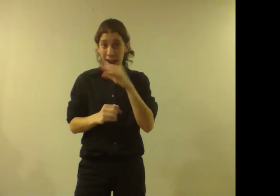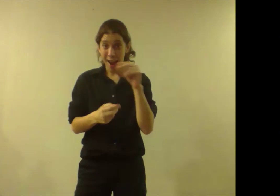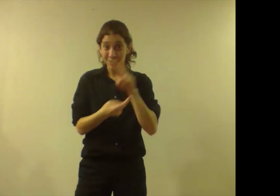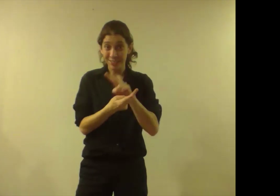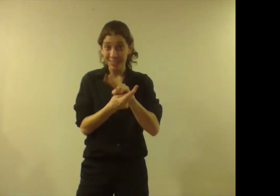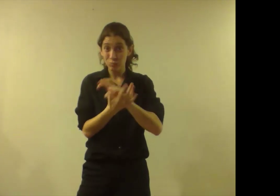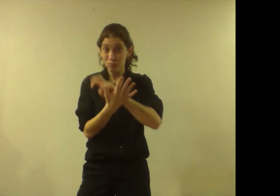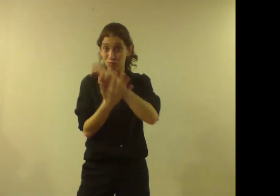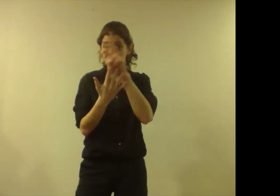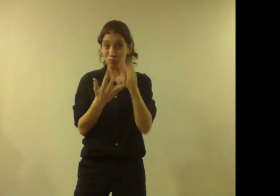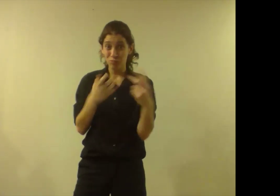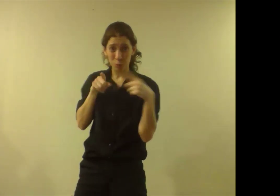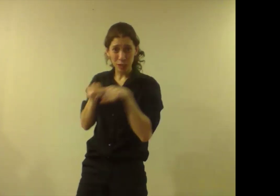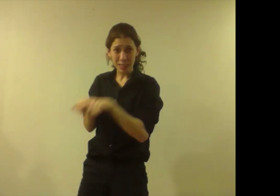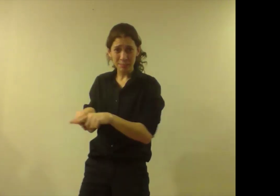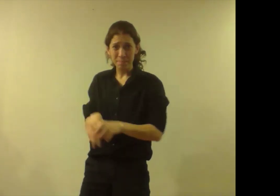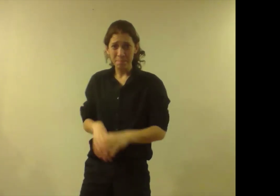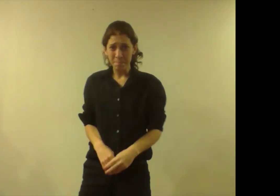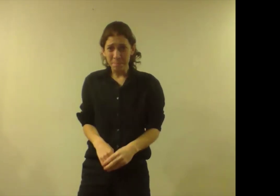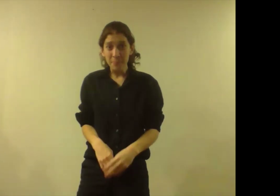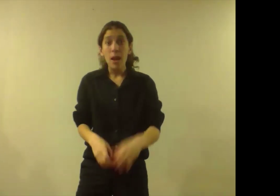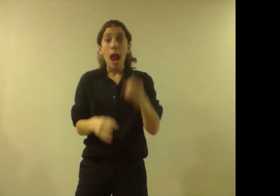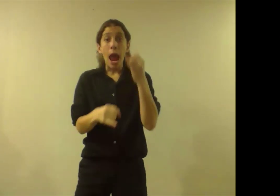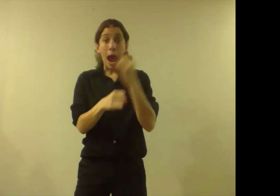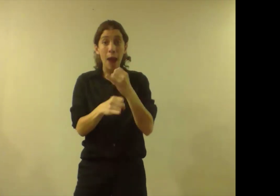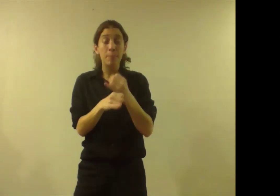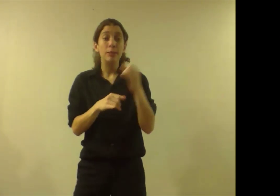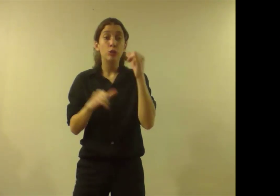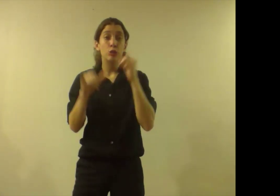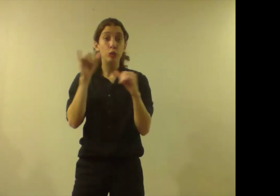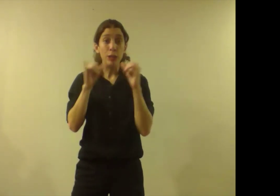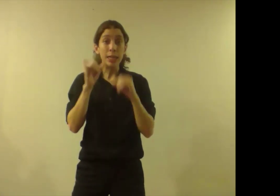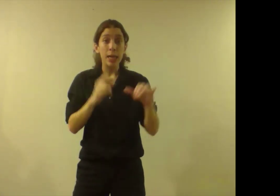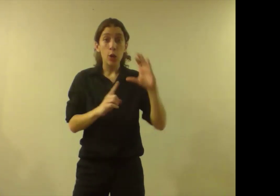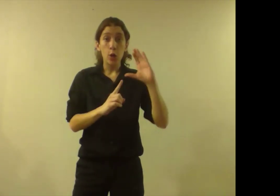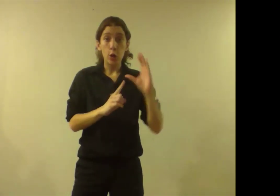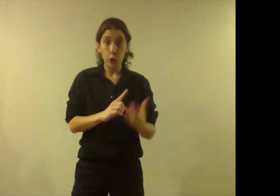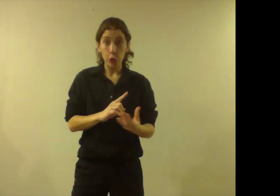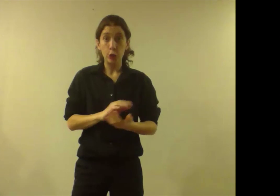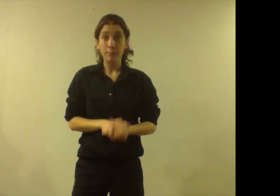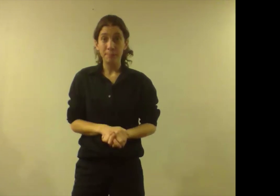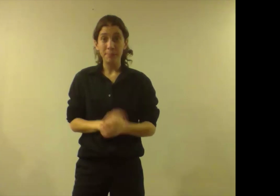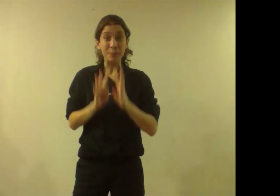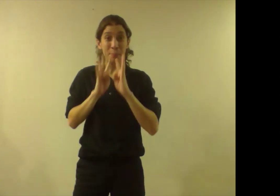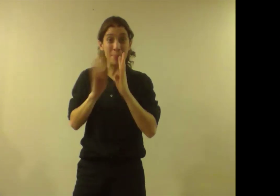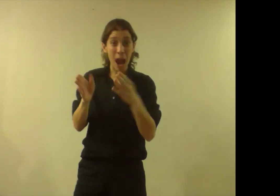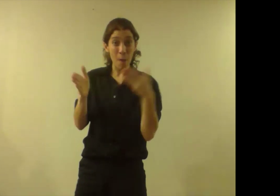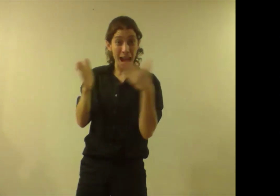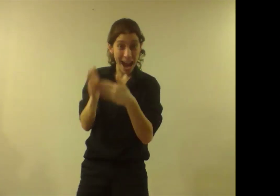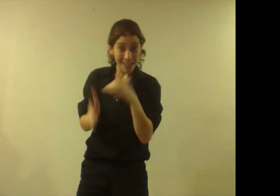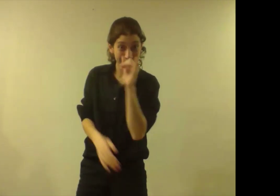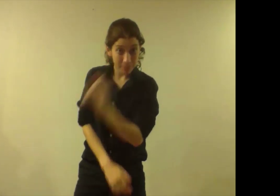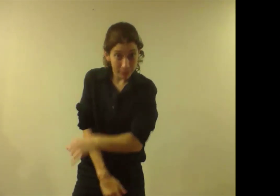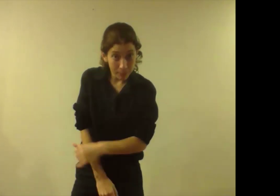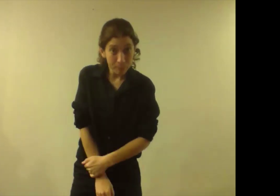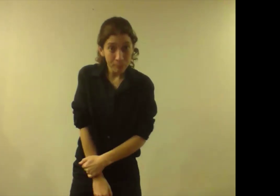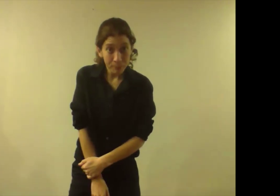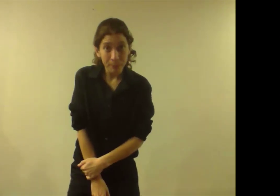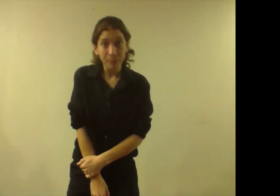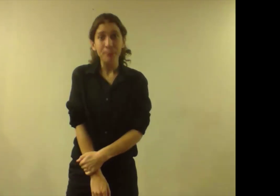and sexual promiscuity that goes along with that." Campus drinking culture. That's what we're speaking out against?